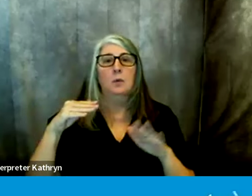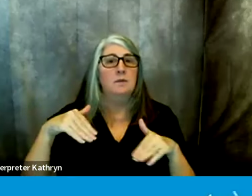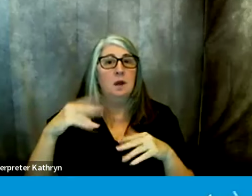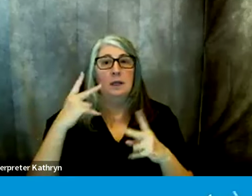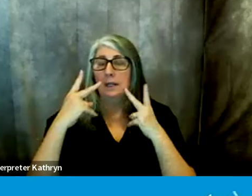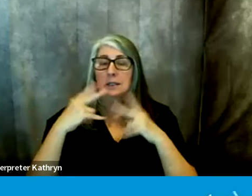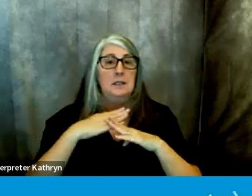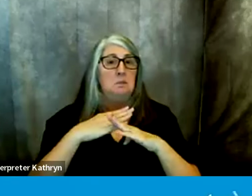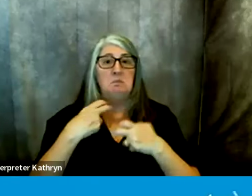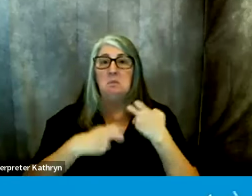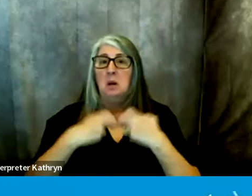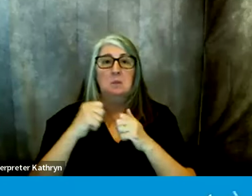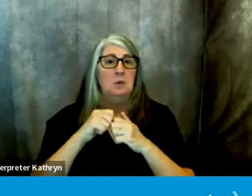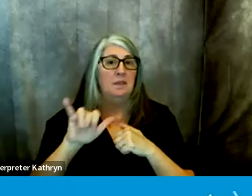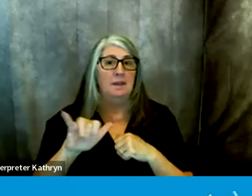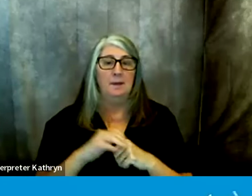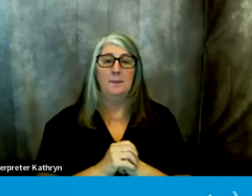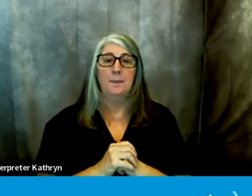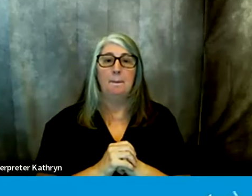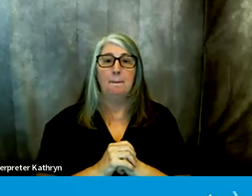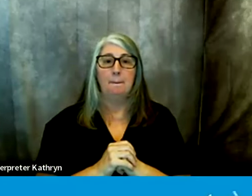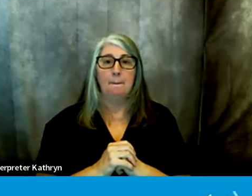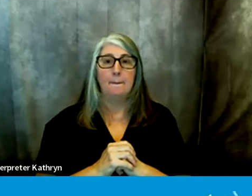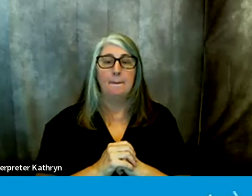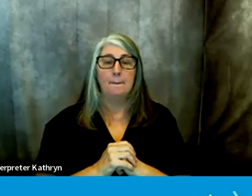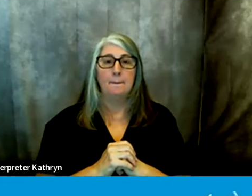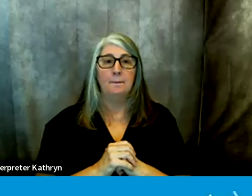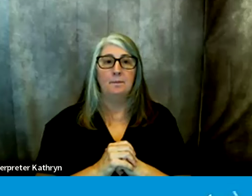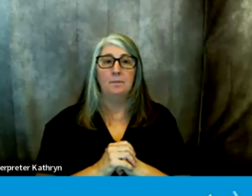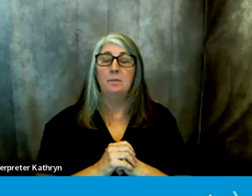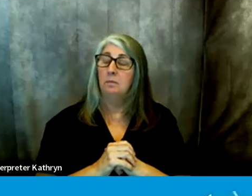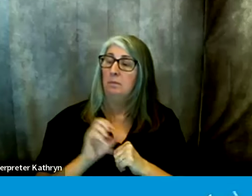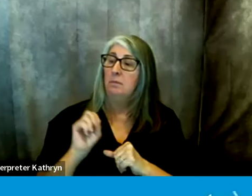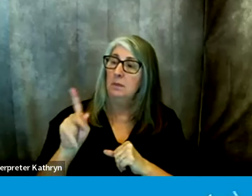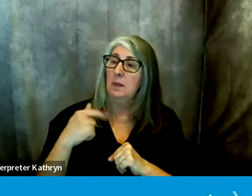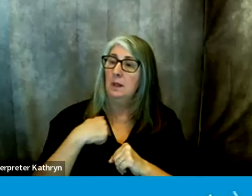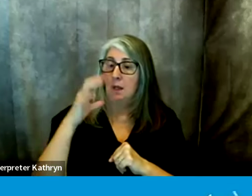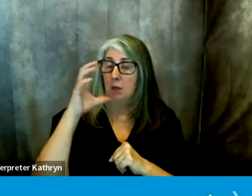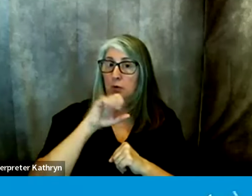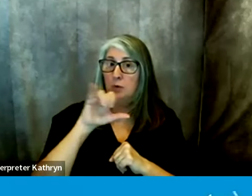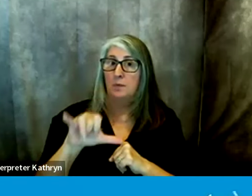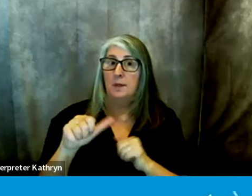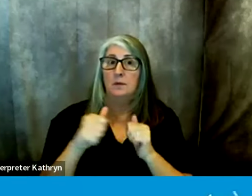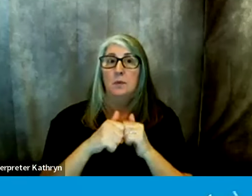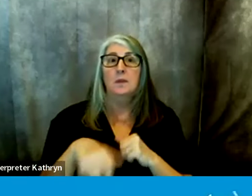with the efficacy of this device. I would assume that's with diplegic patients as well?